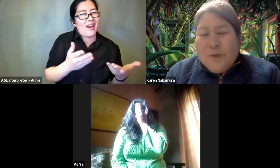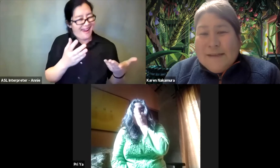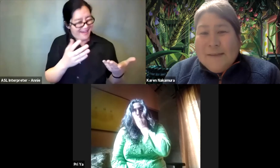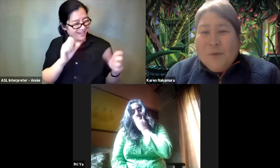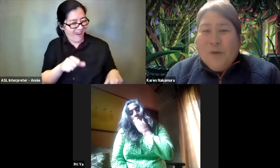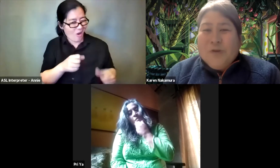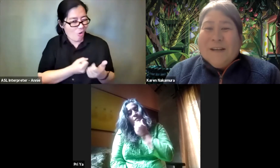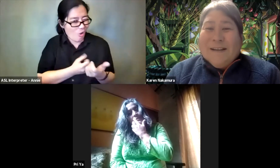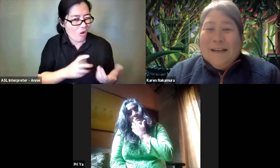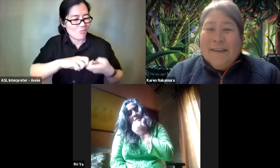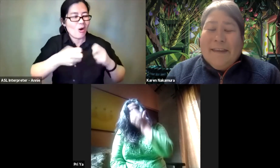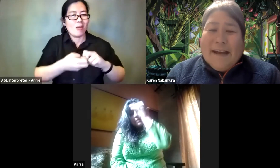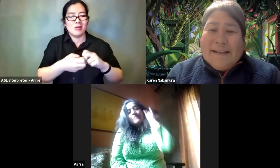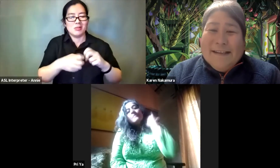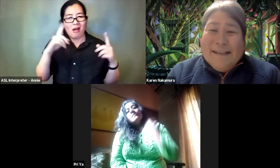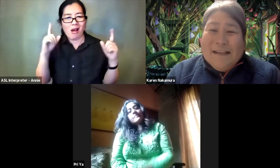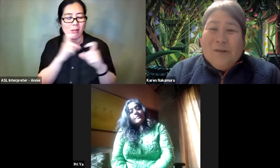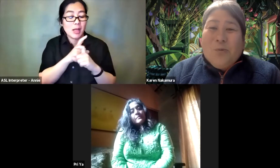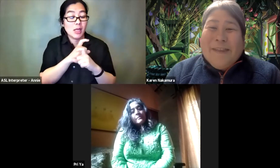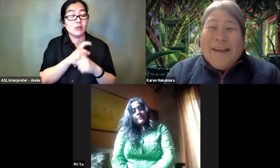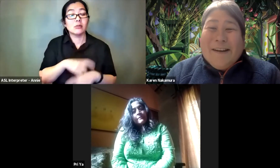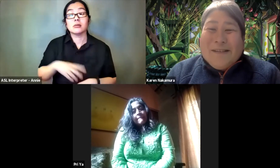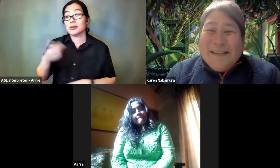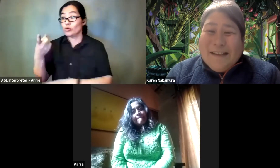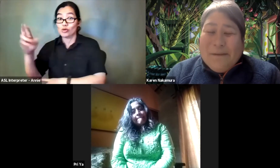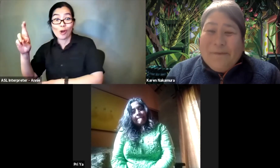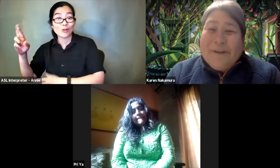brings them a wheelchair that without further.